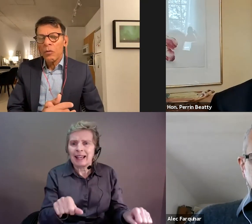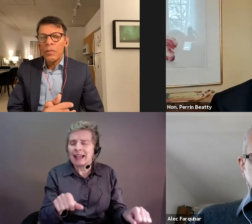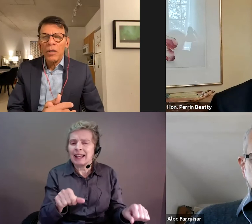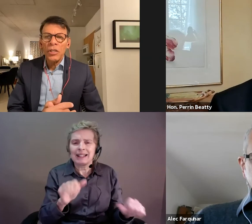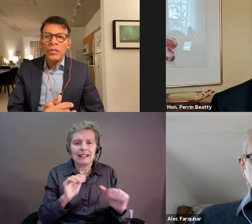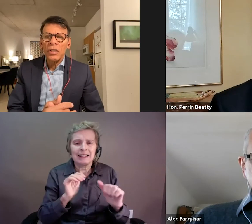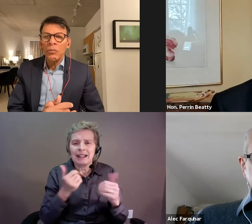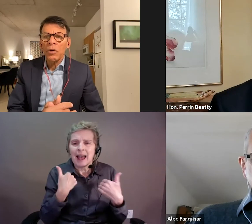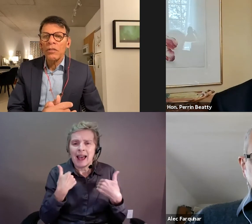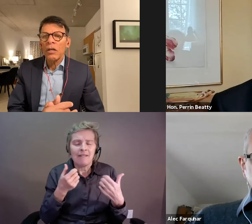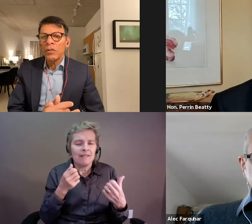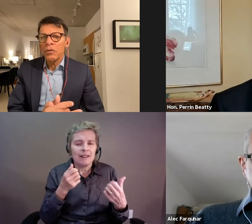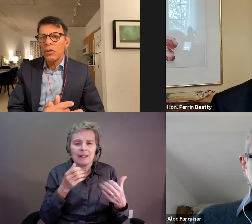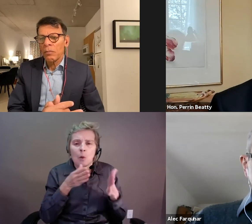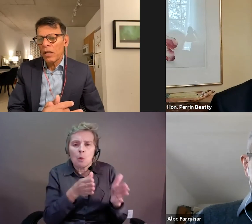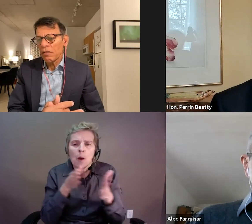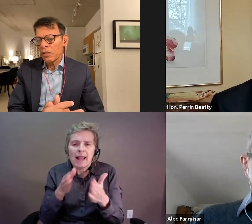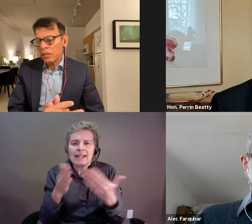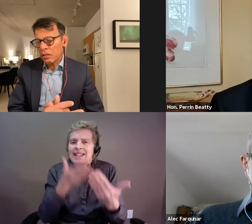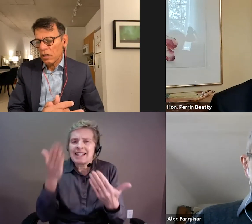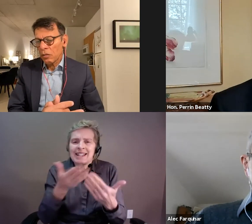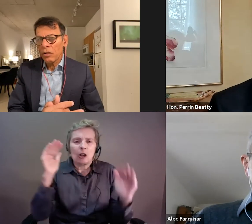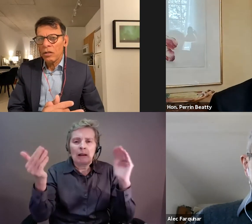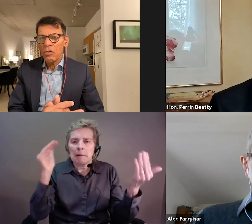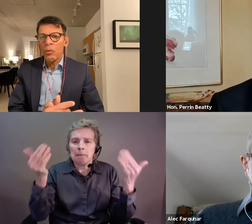would be much easier than we thought before. Many of us thought we couldn't go a week